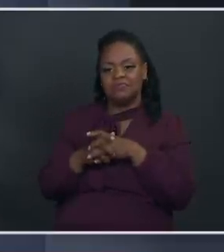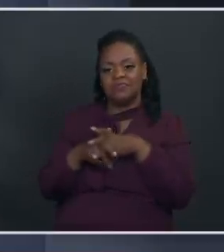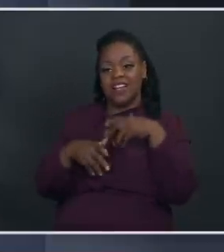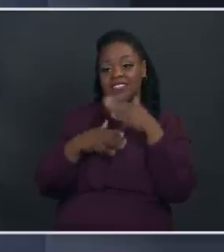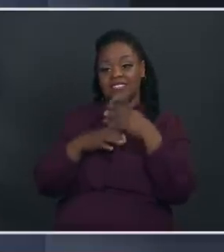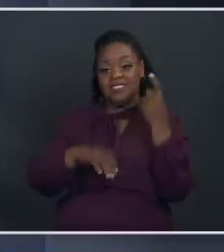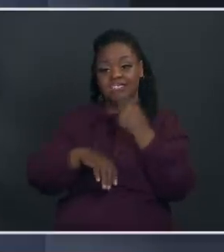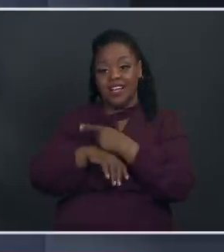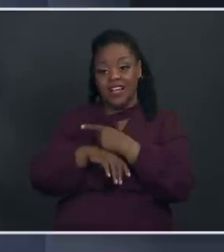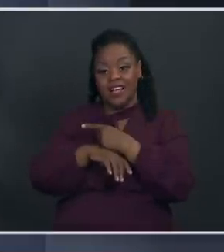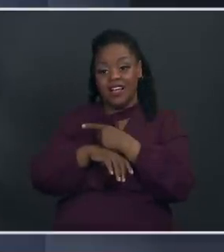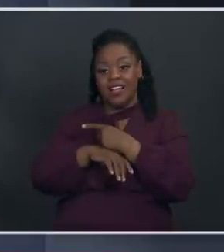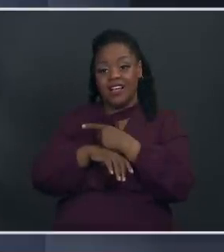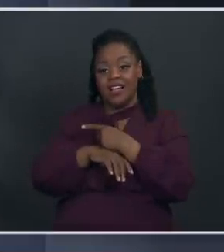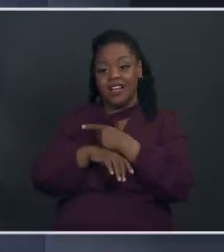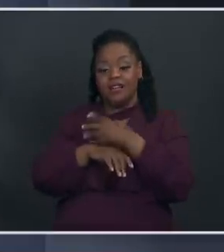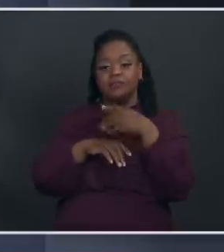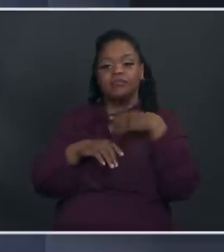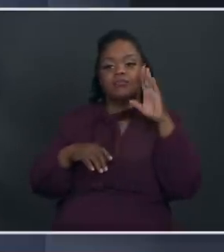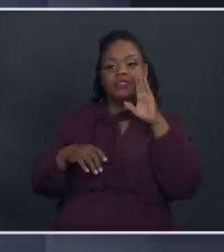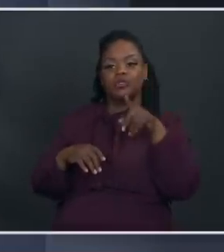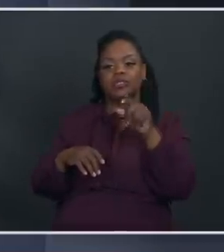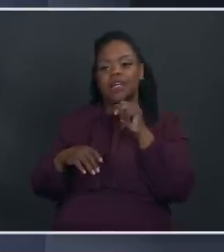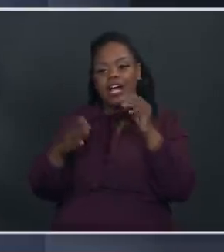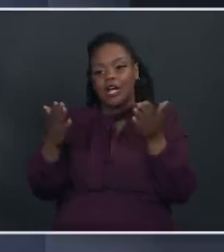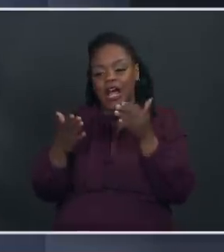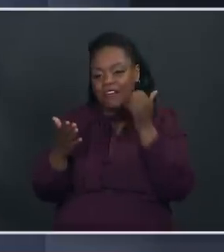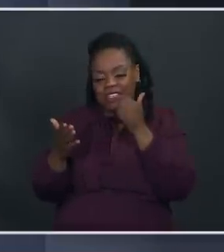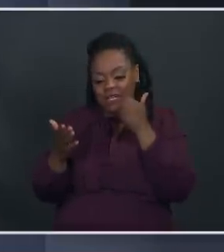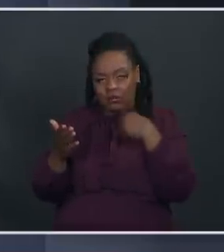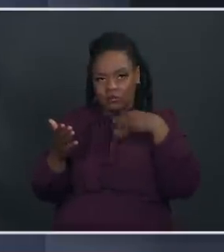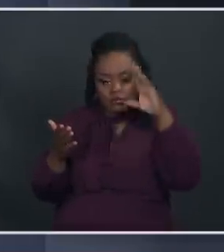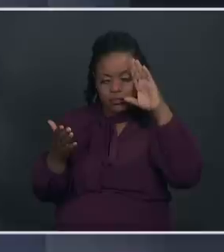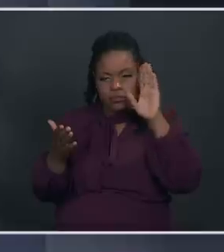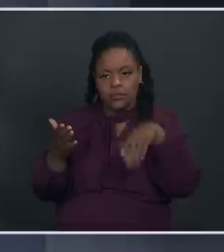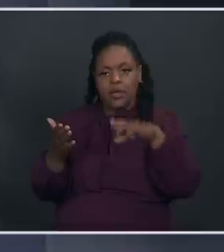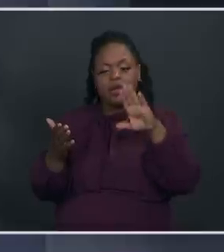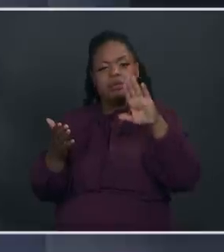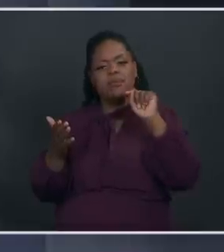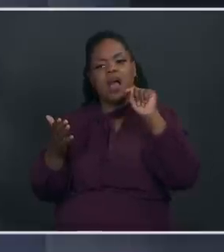which I realize everybody can't be here every day because of COVID. But it was invoked,